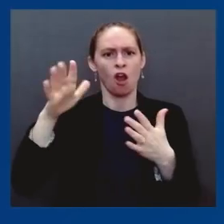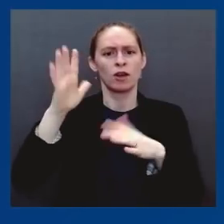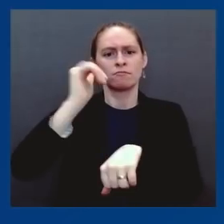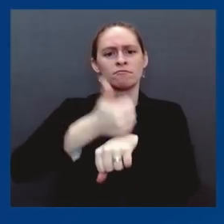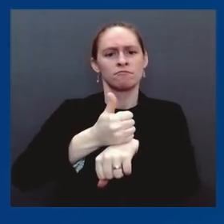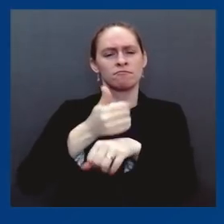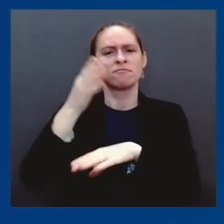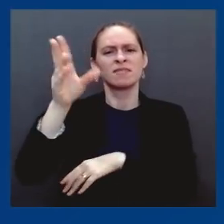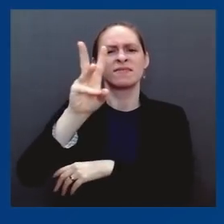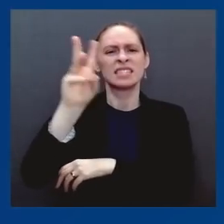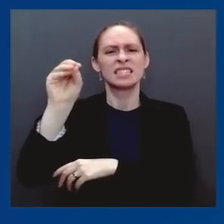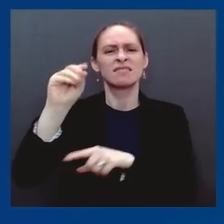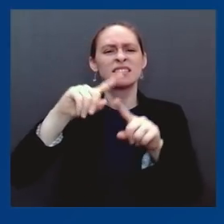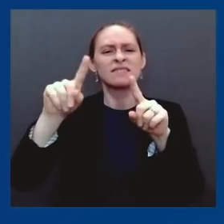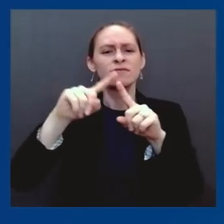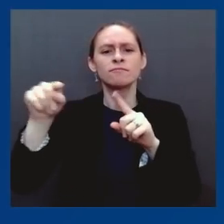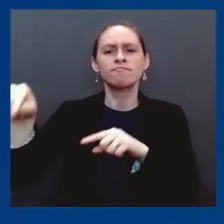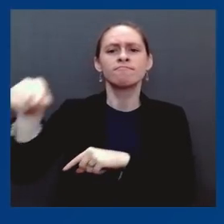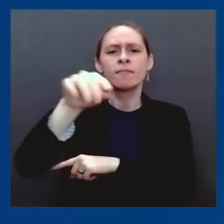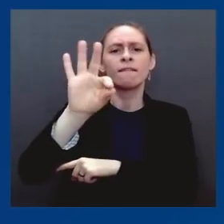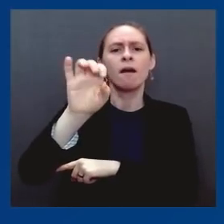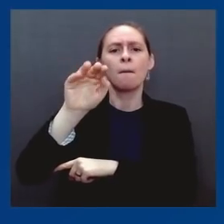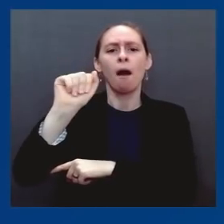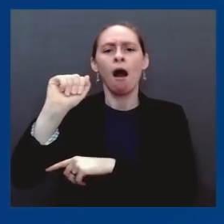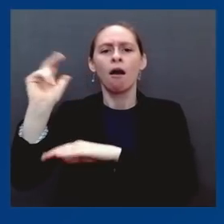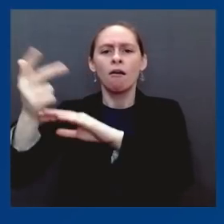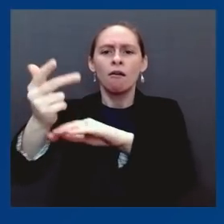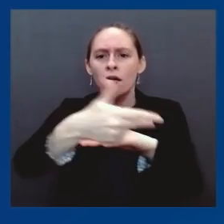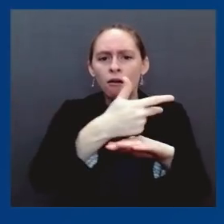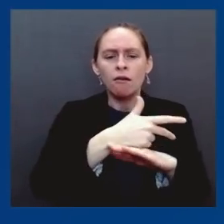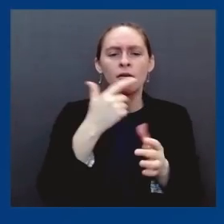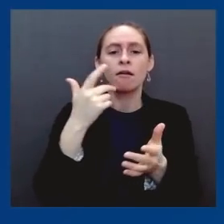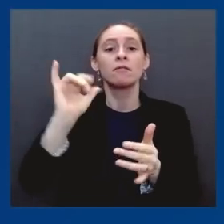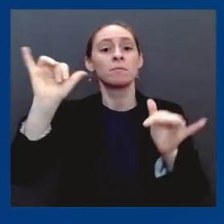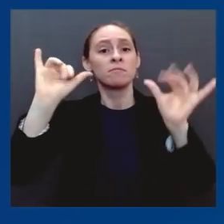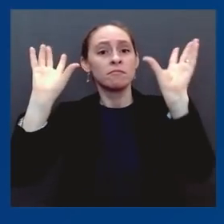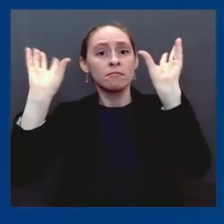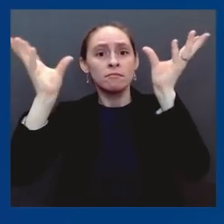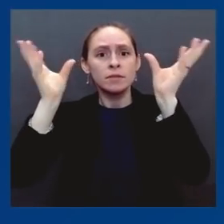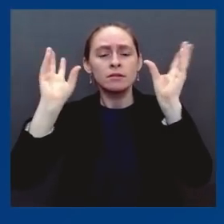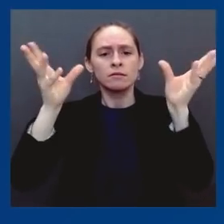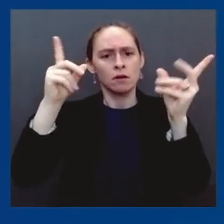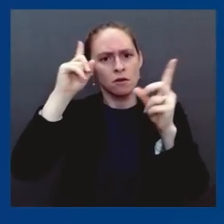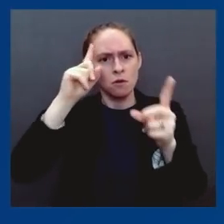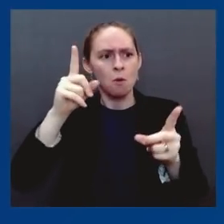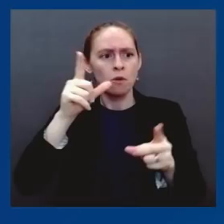around the state and balance patient loads. And in just one week, we had established nine